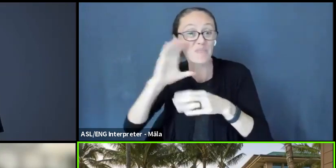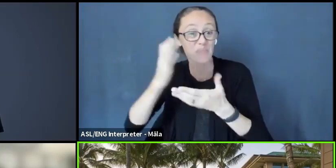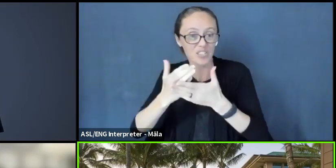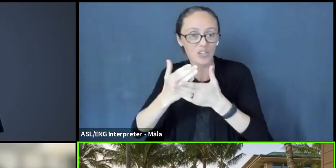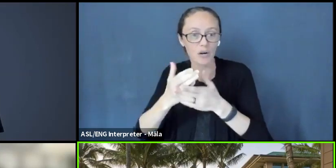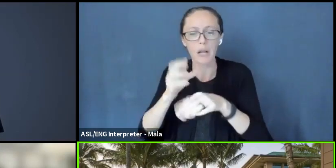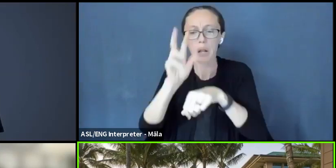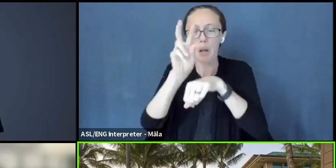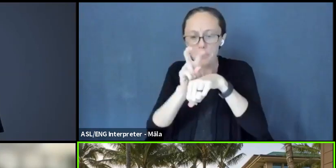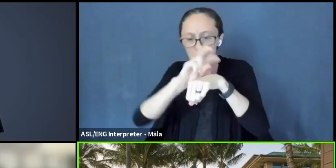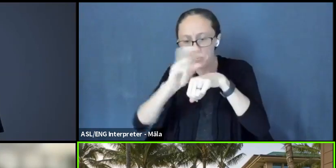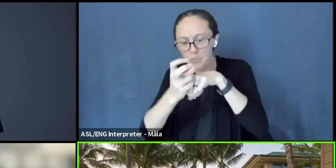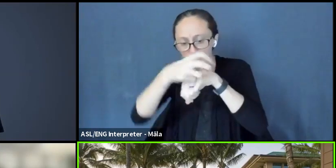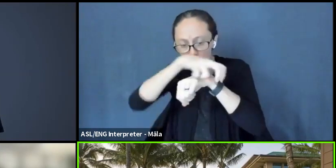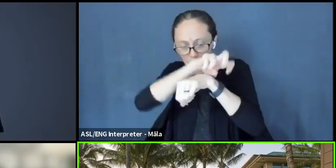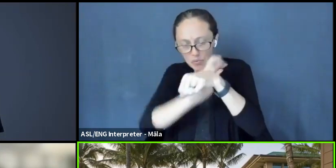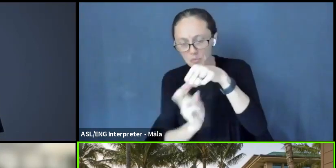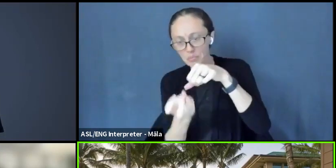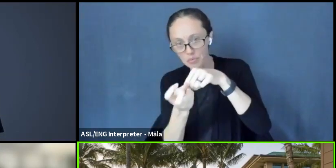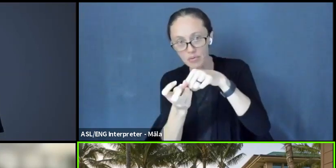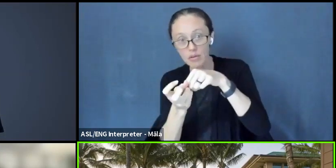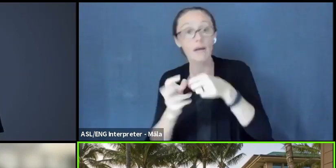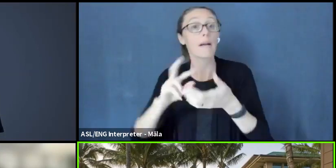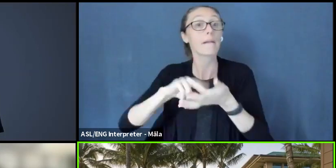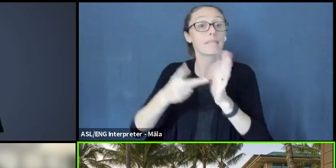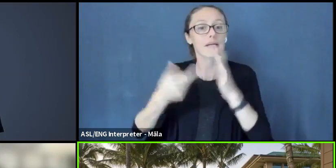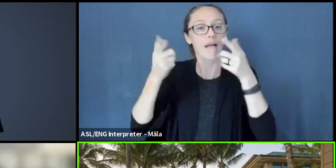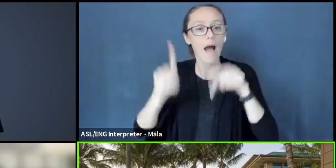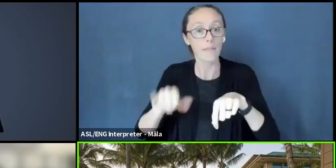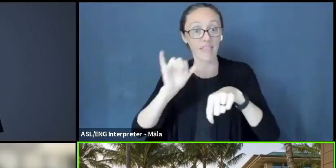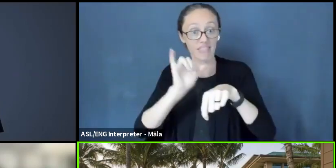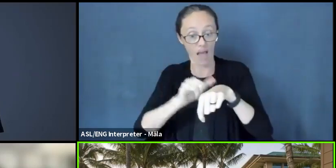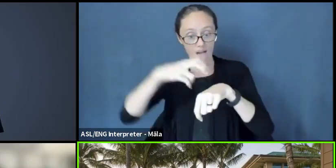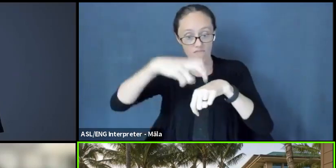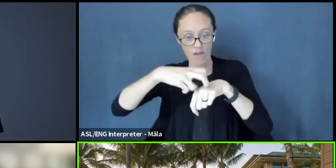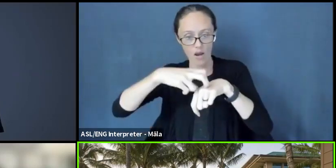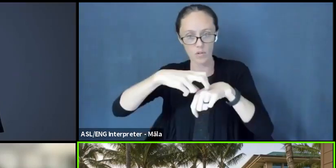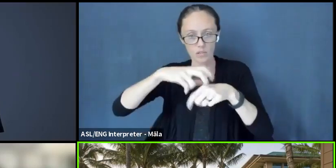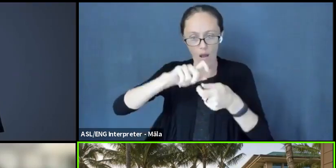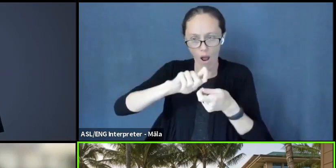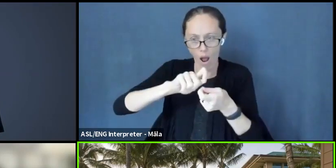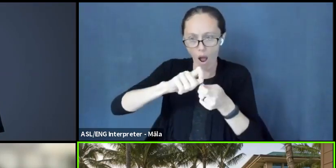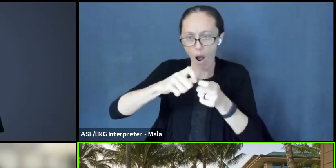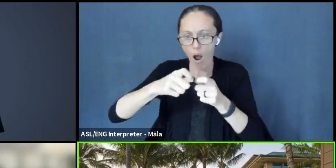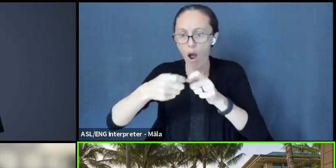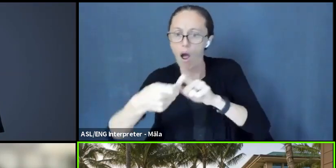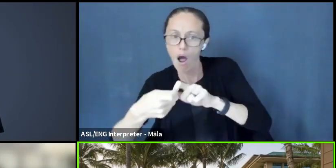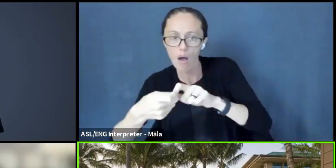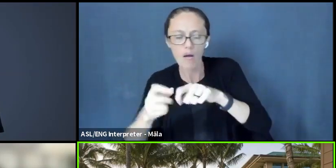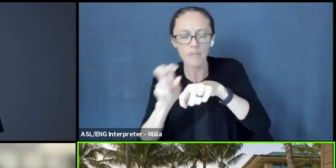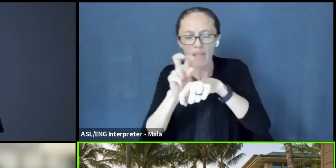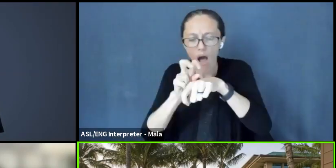Variants are the viruses have evolved to change some of those proteins and it can change how